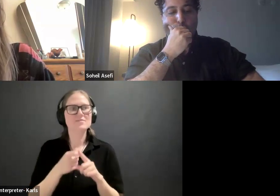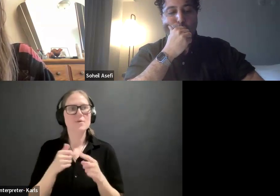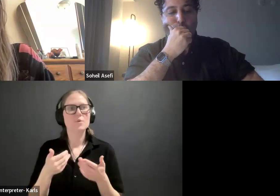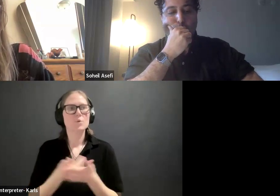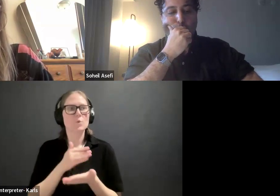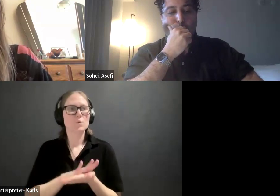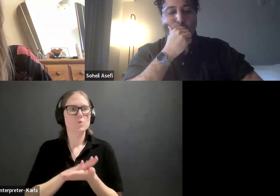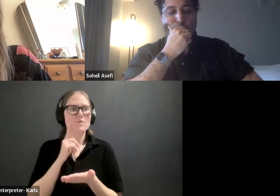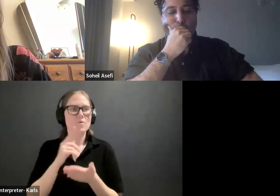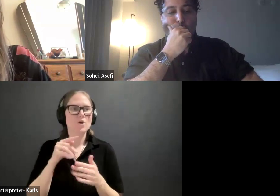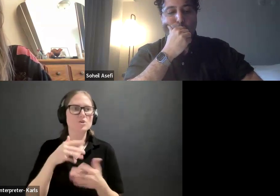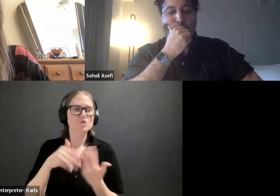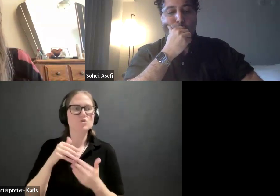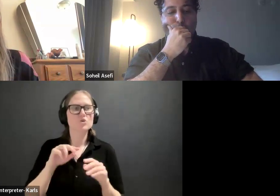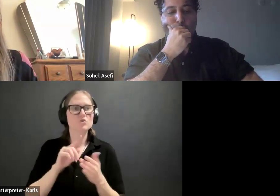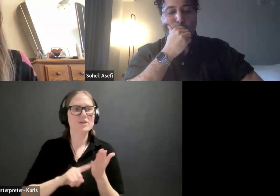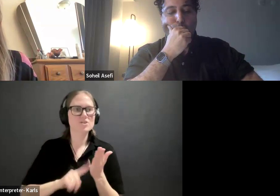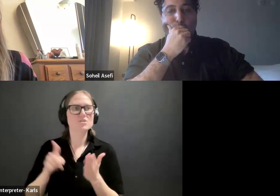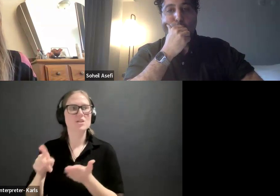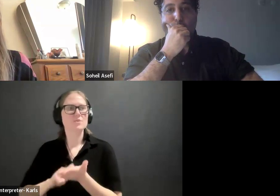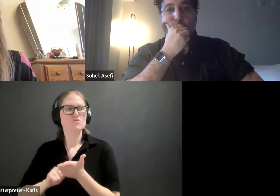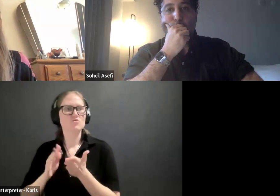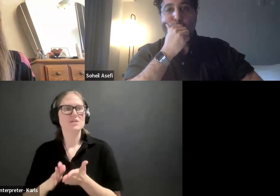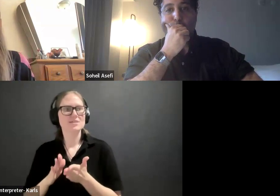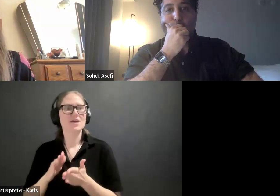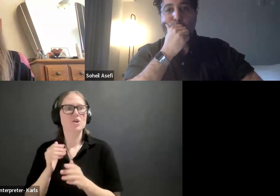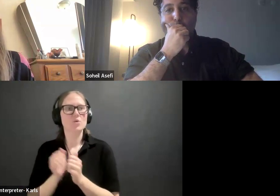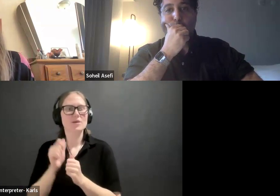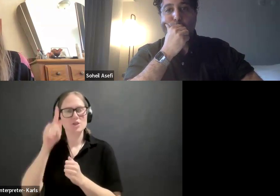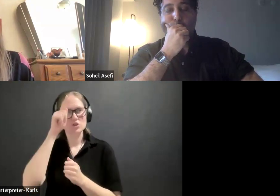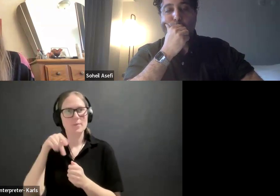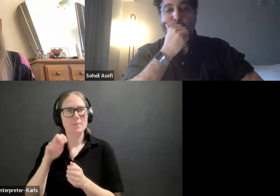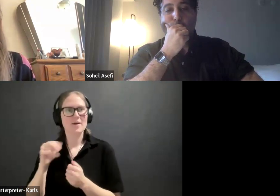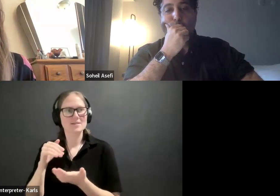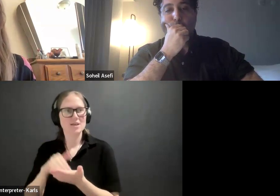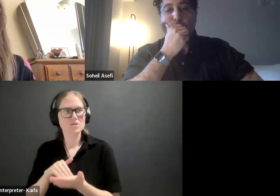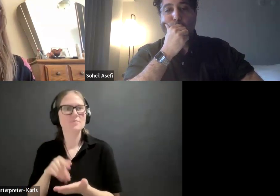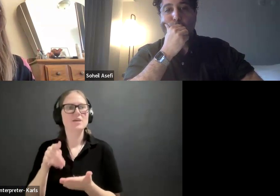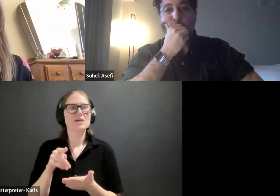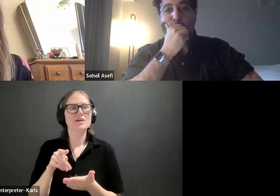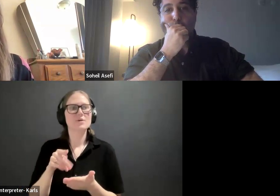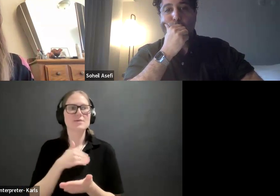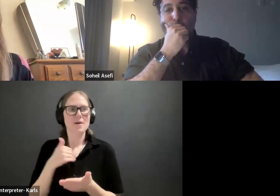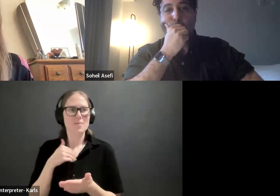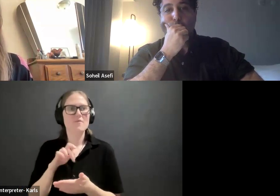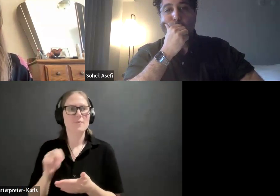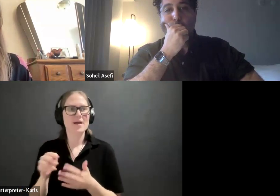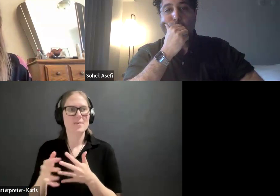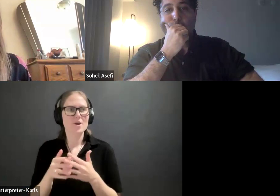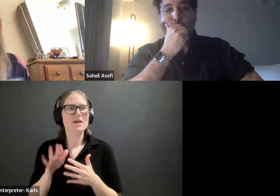He is a member of Penn America. Um, his scholarship brings together historical materialist analysis and queer critique.